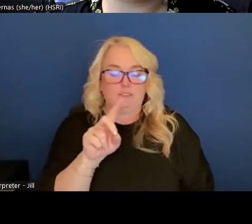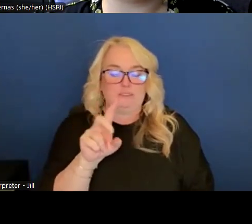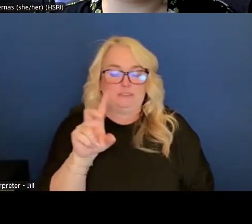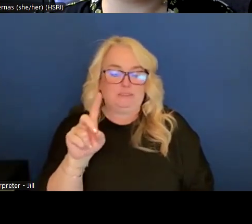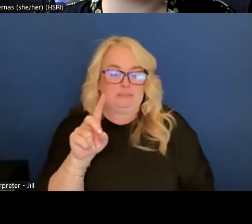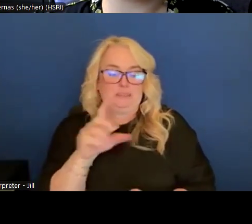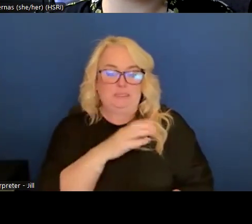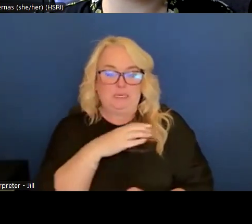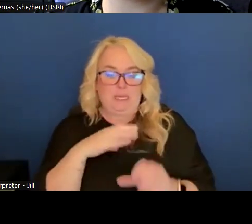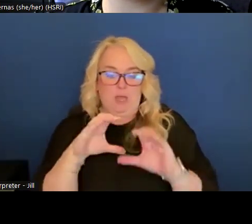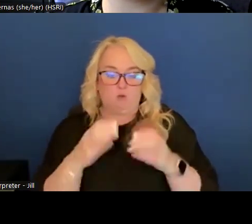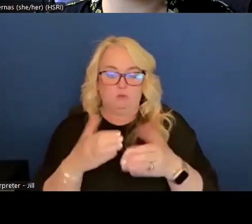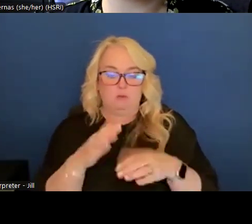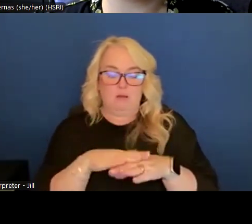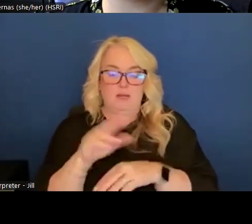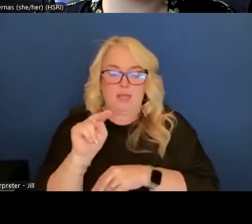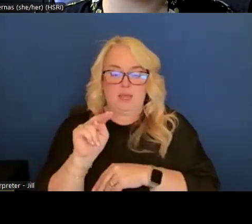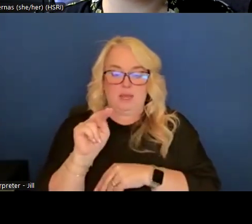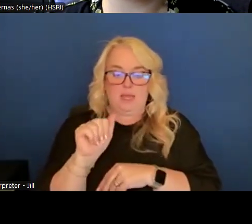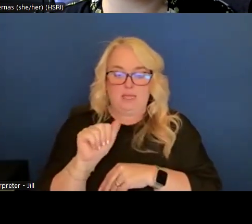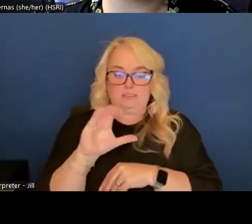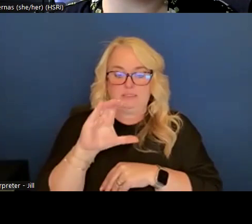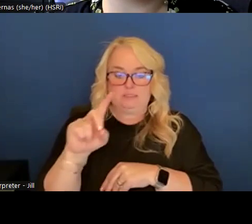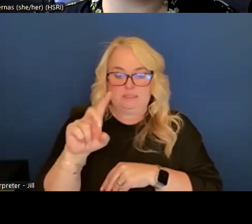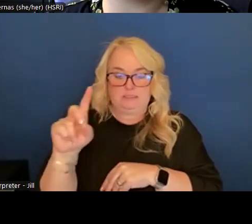NACDD website, which is the National Association of